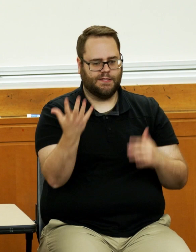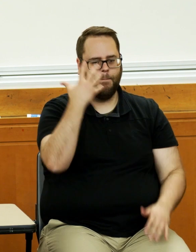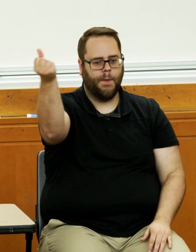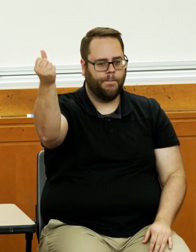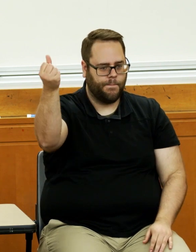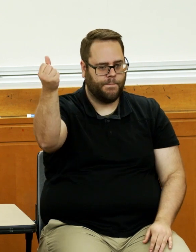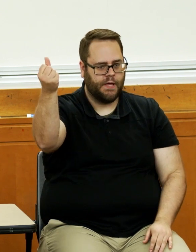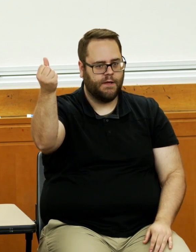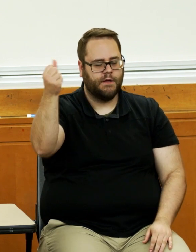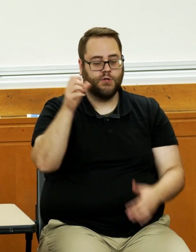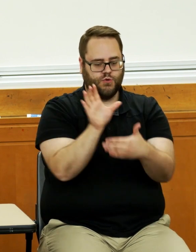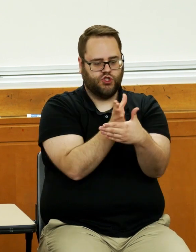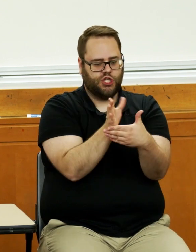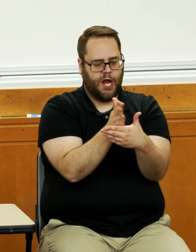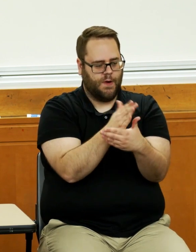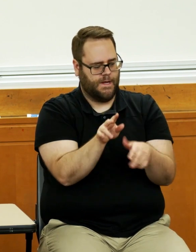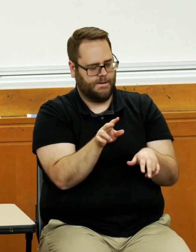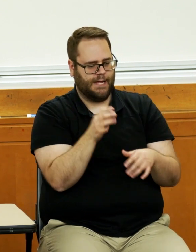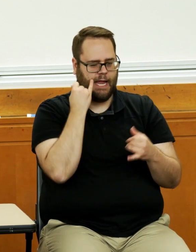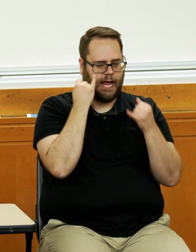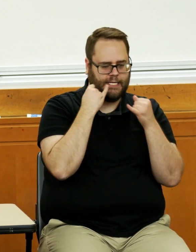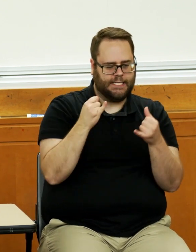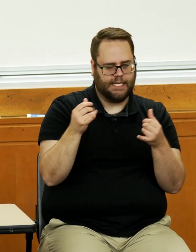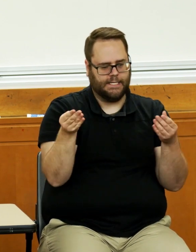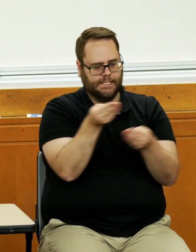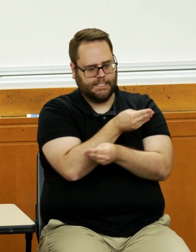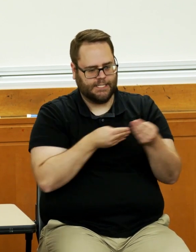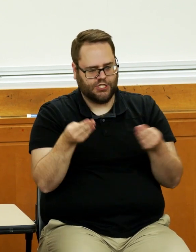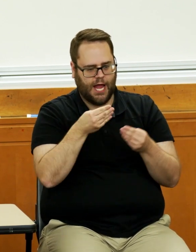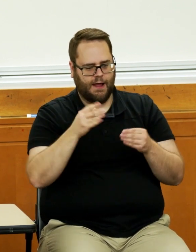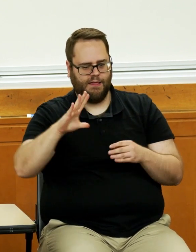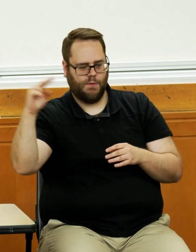So, they look at sharing and the exchange of ideas differently than marginalized or oppressed groups